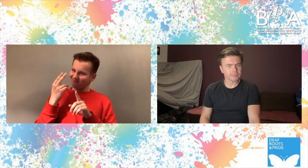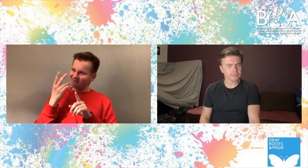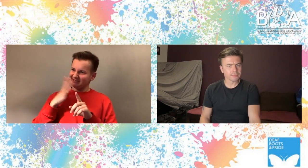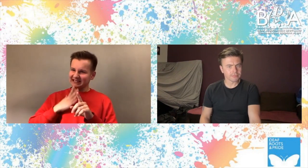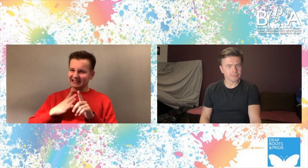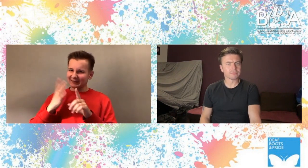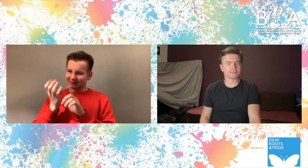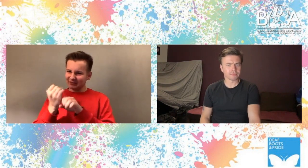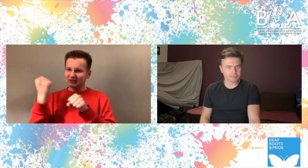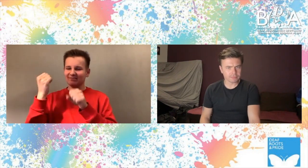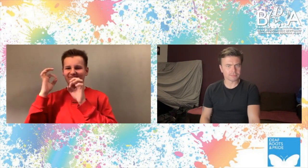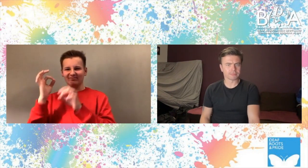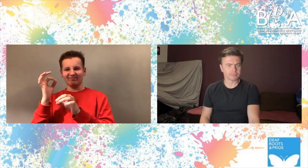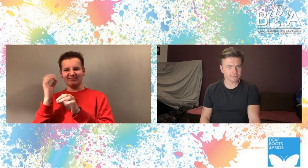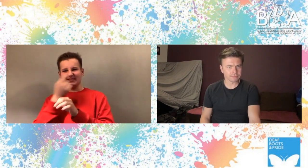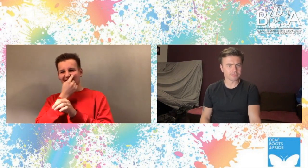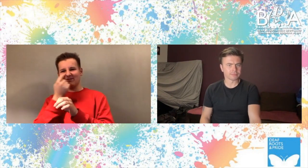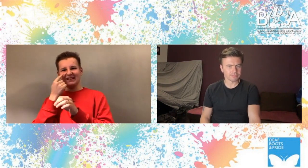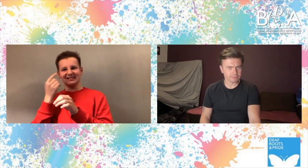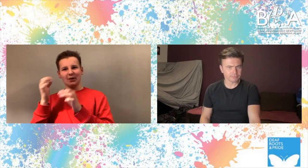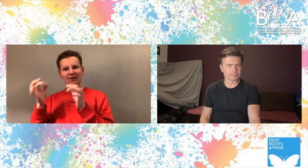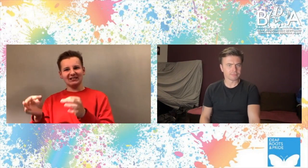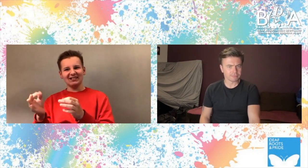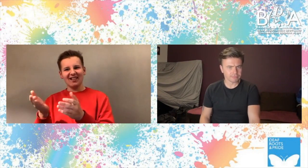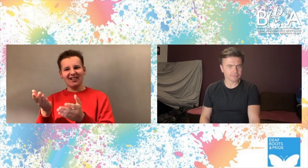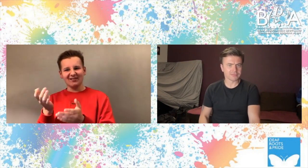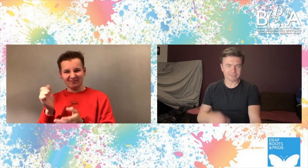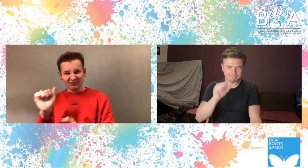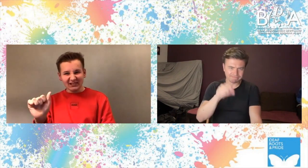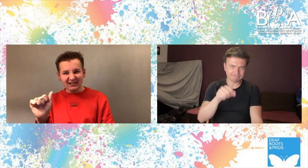going through college, then university and getting a degree – it’s amazing.